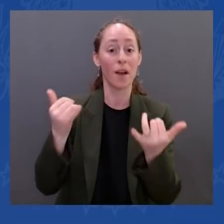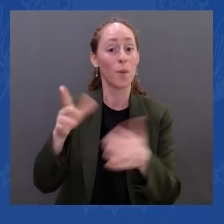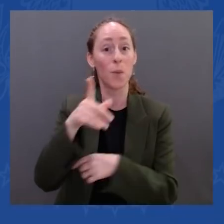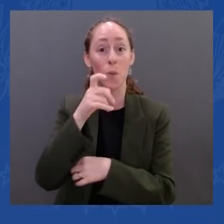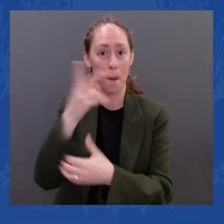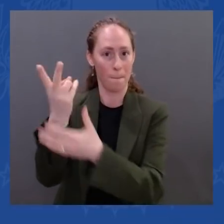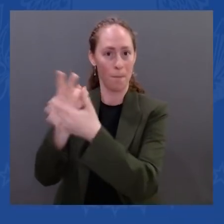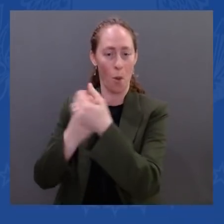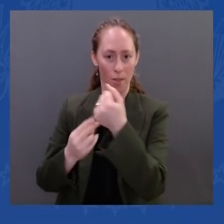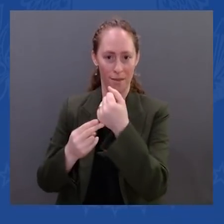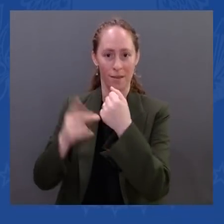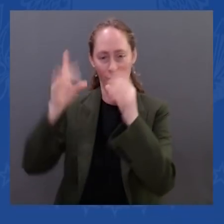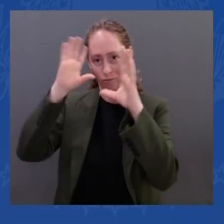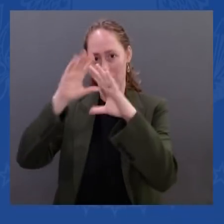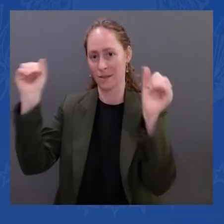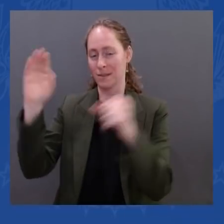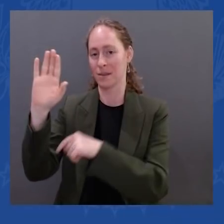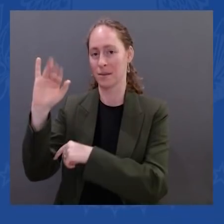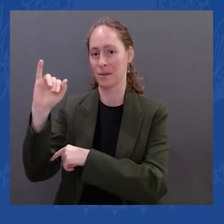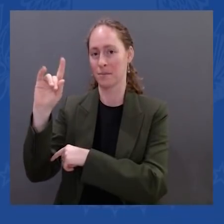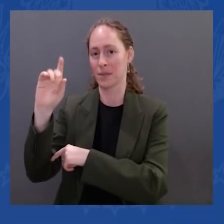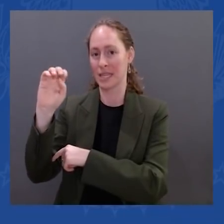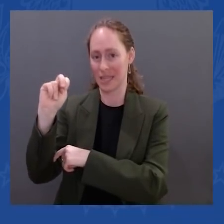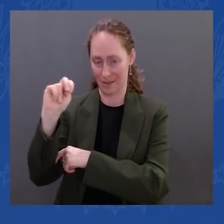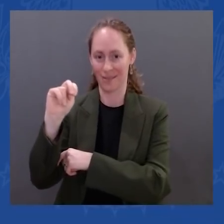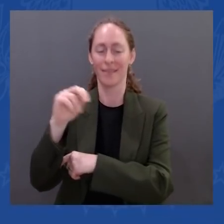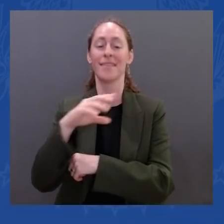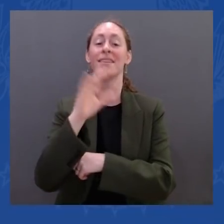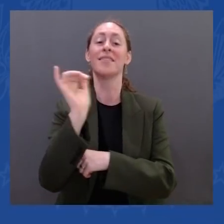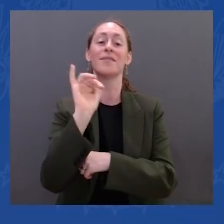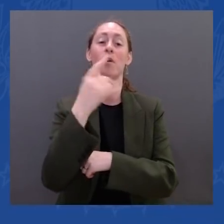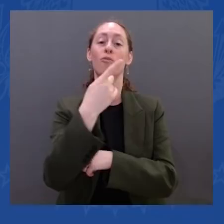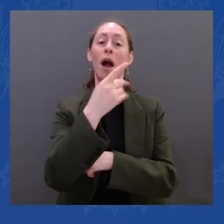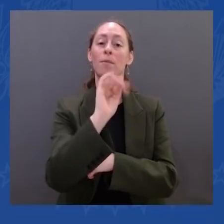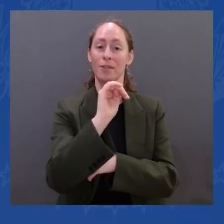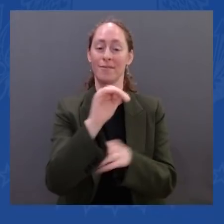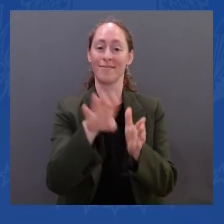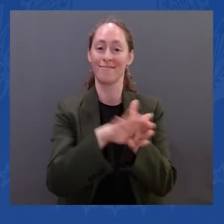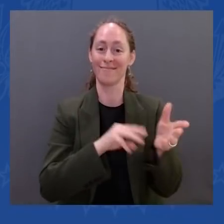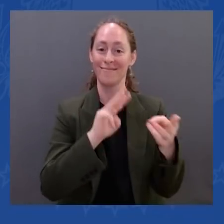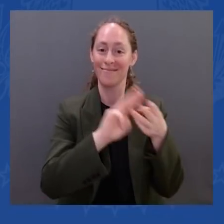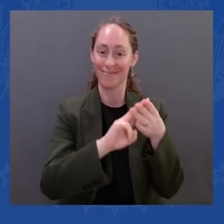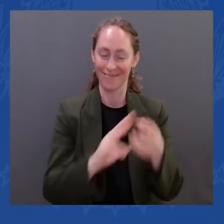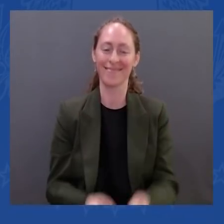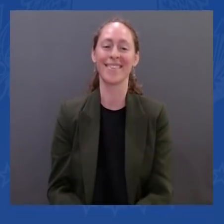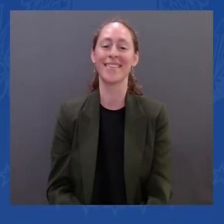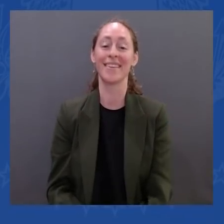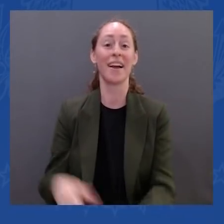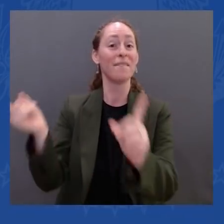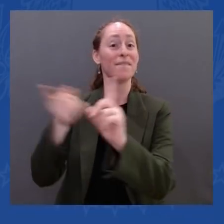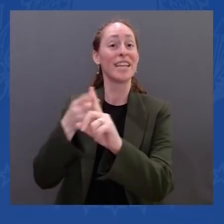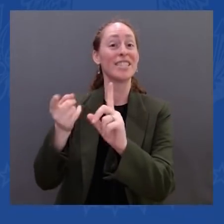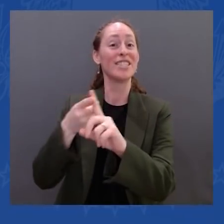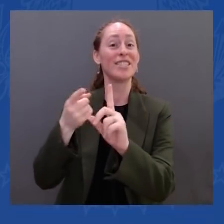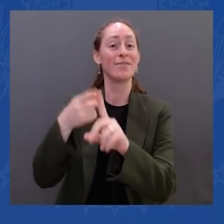At the beginning, Prime Minister Kishida will deliver his remarks. That will be followed by President Biden's remarks.